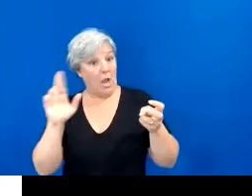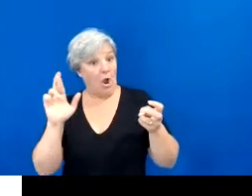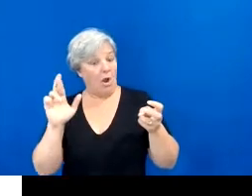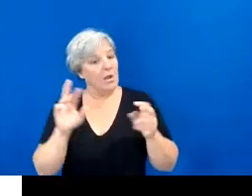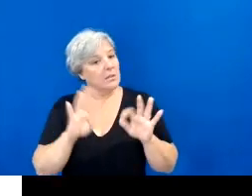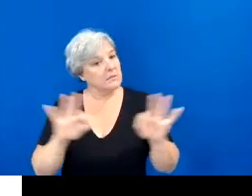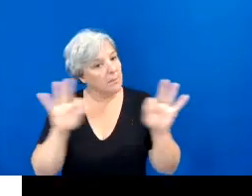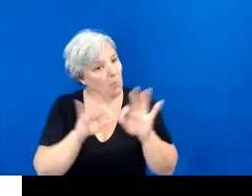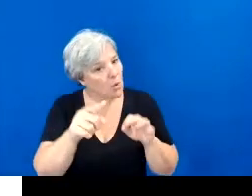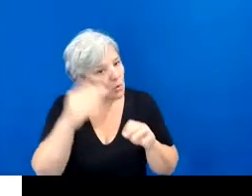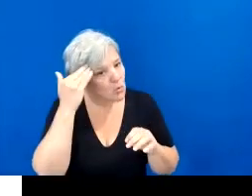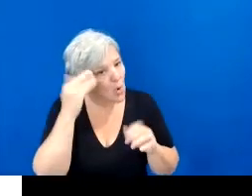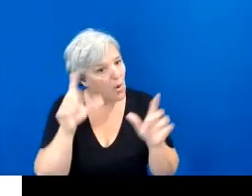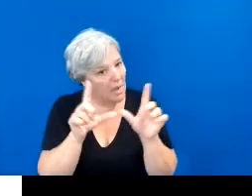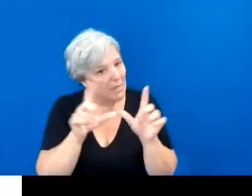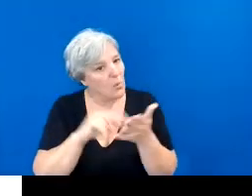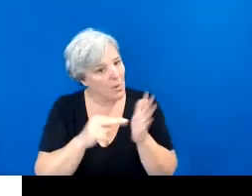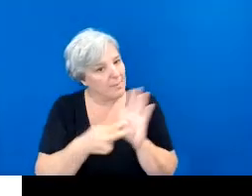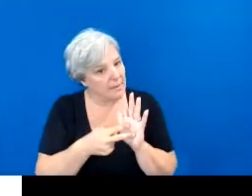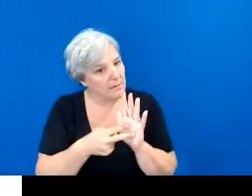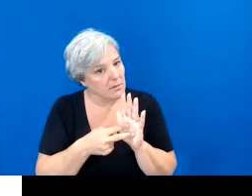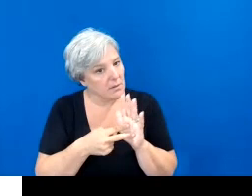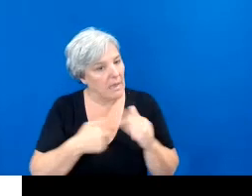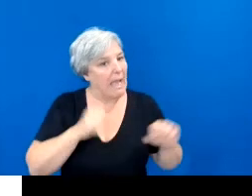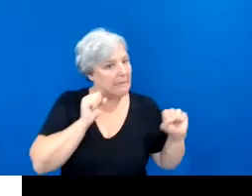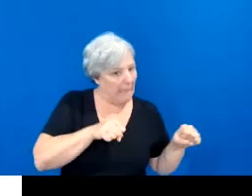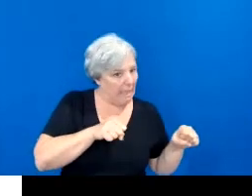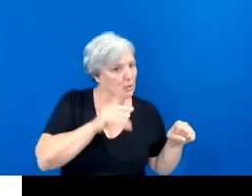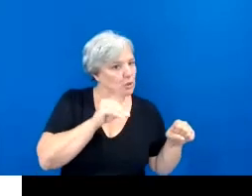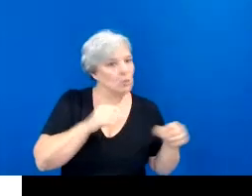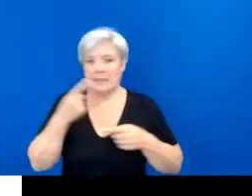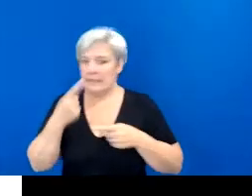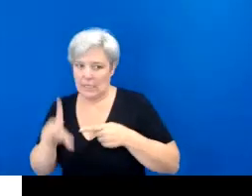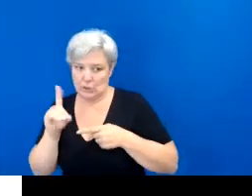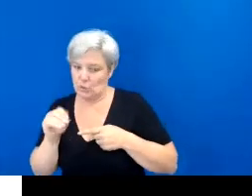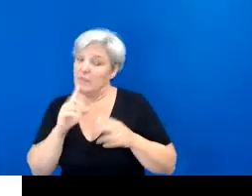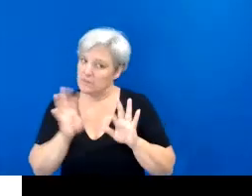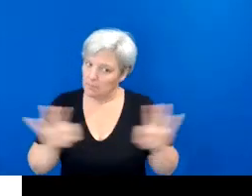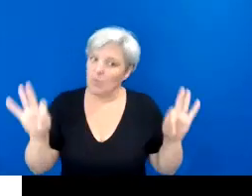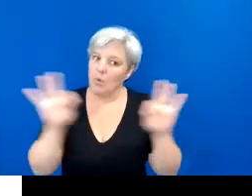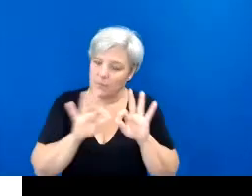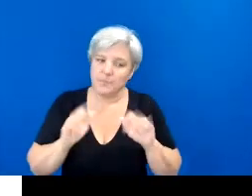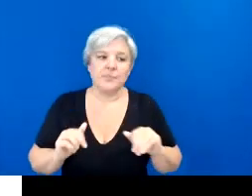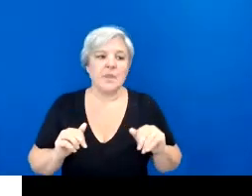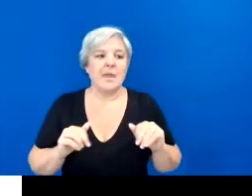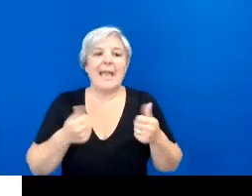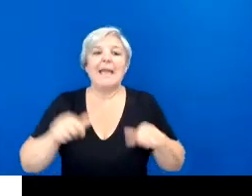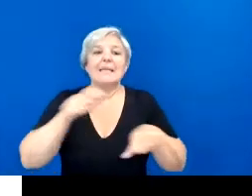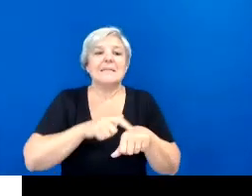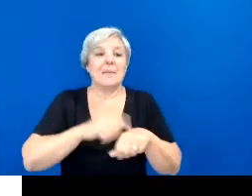so that you know what you can and cannot do. So any time you see the CC by license,